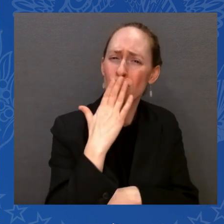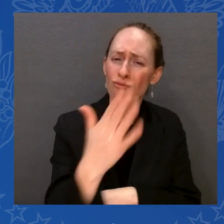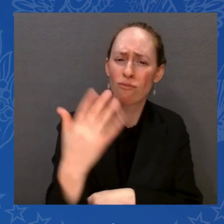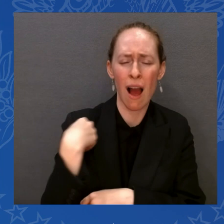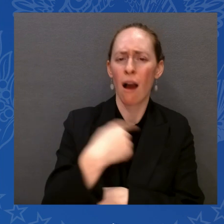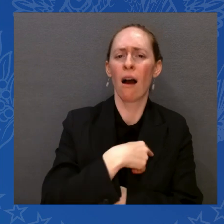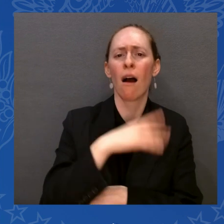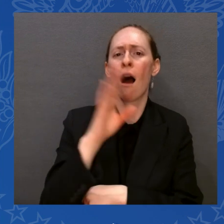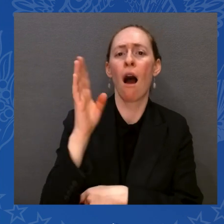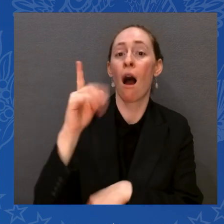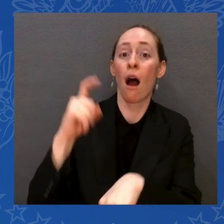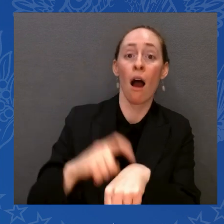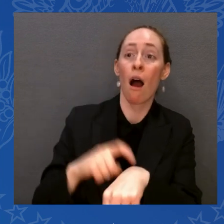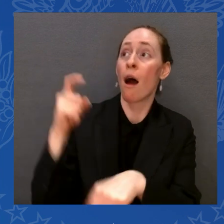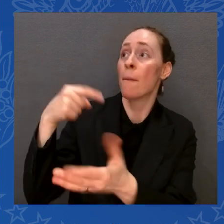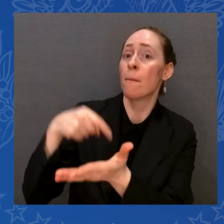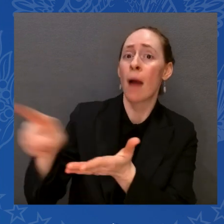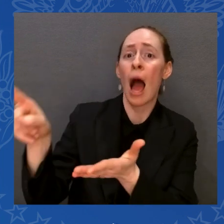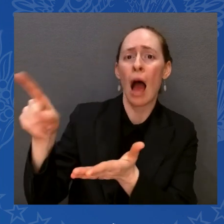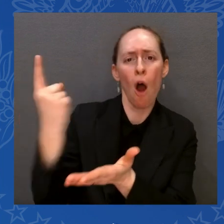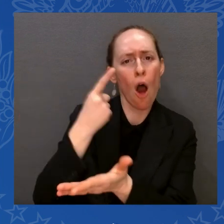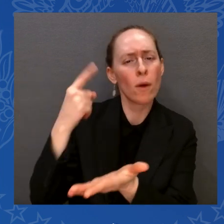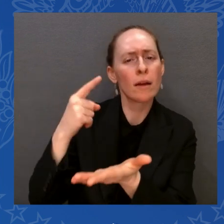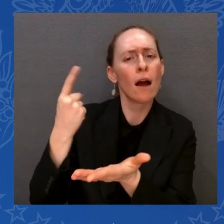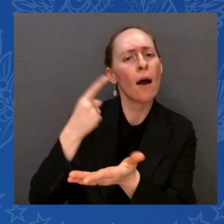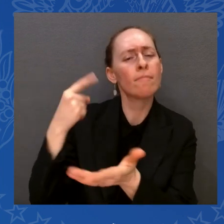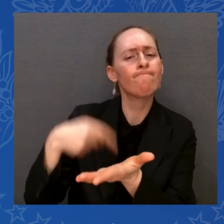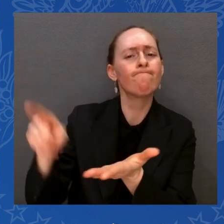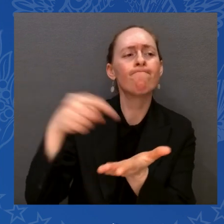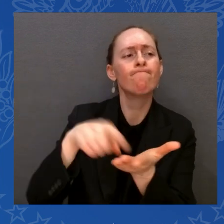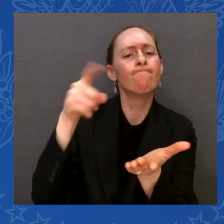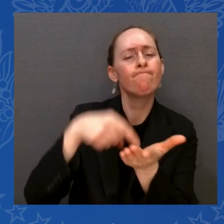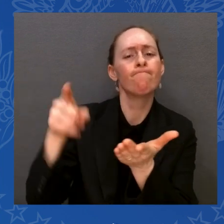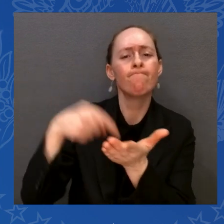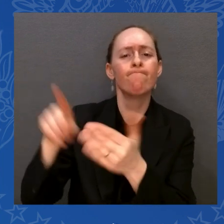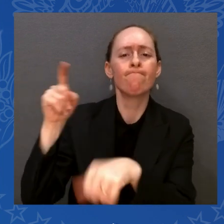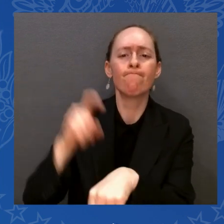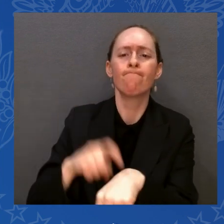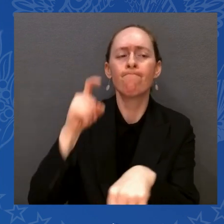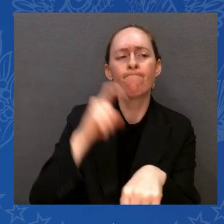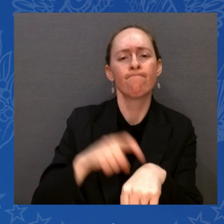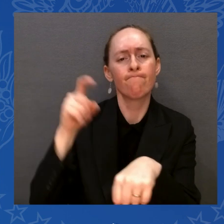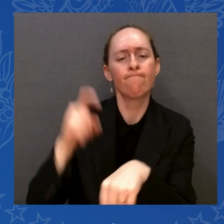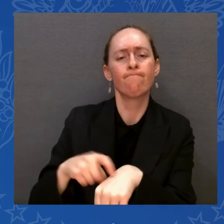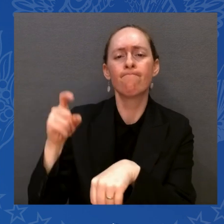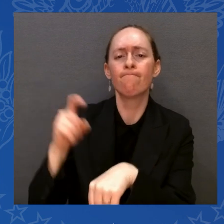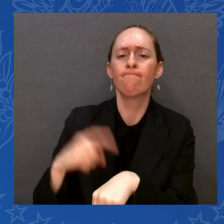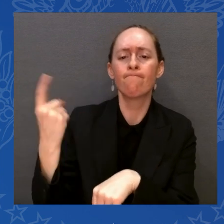Why in God's name would America give up the progress we've made for the chaos they're suggesting?